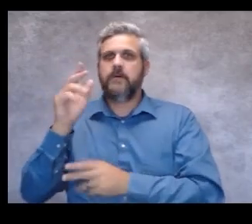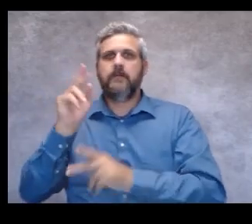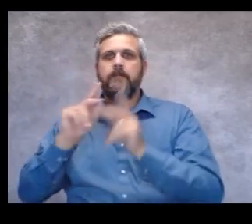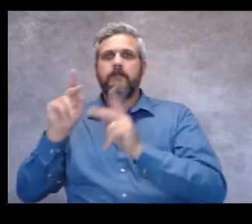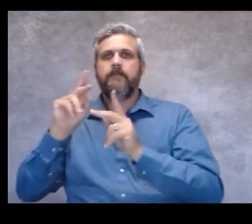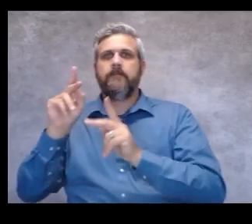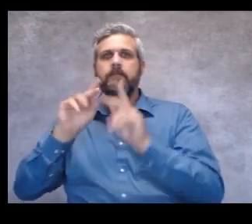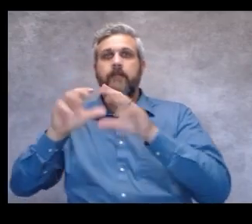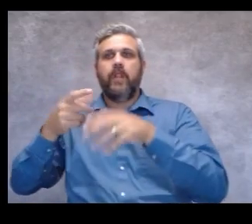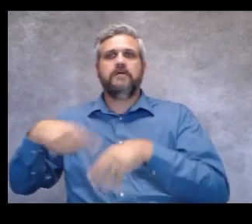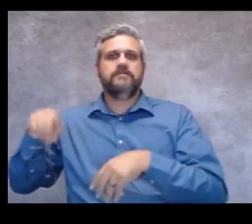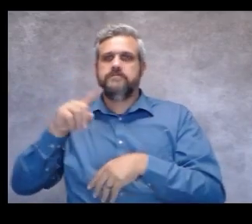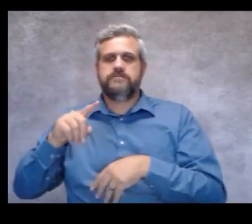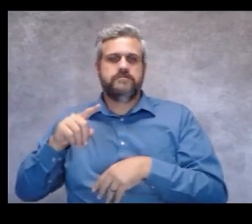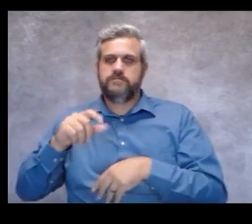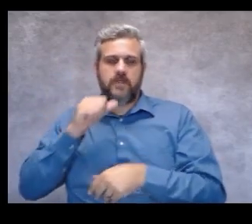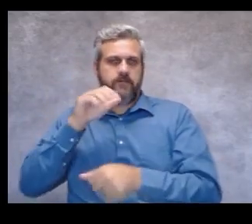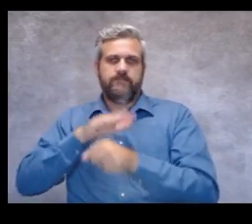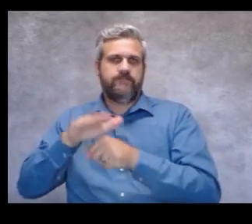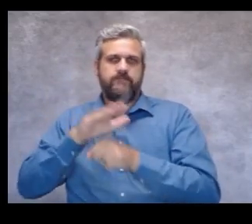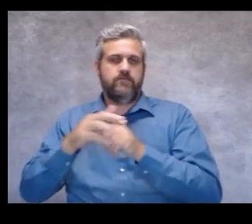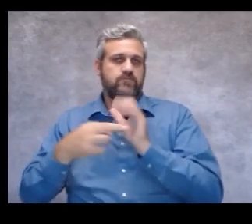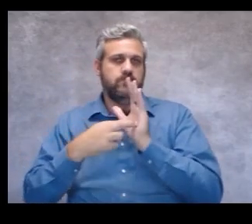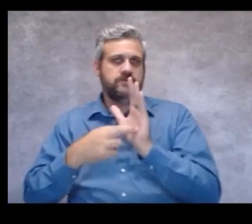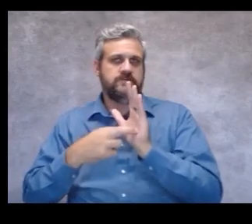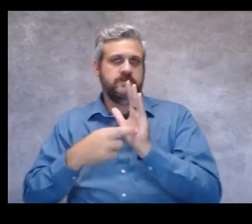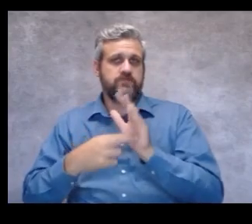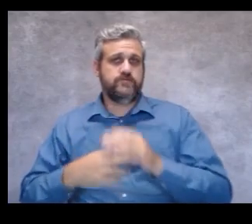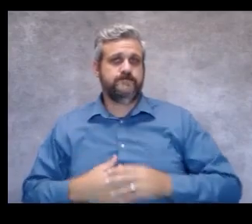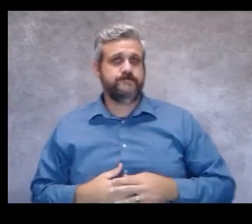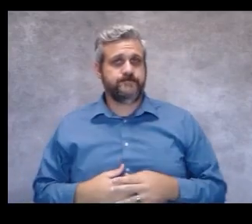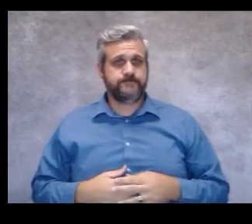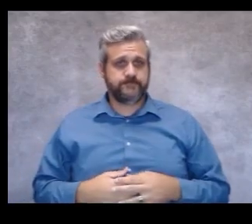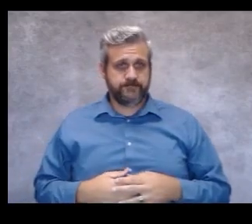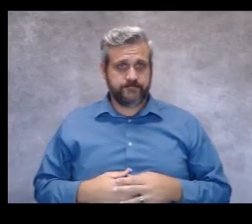populations. Here